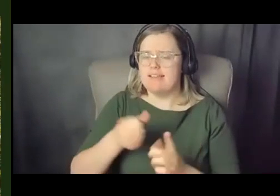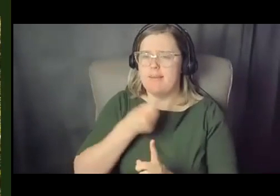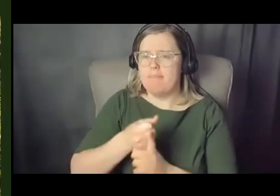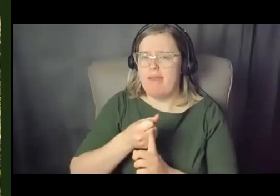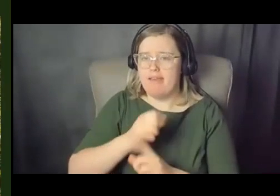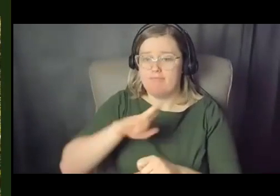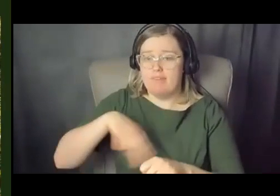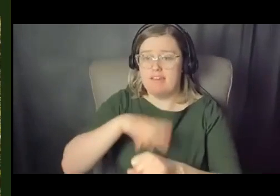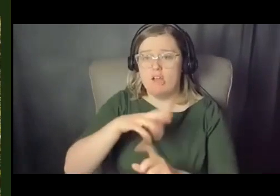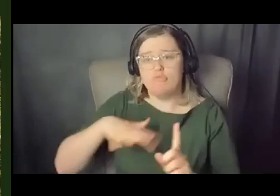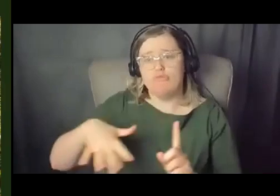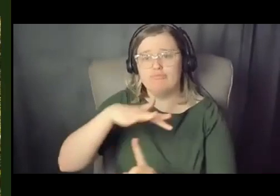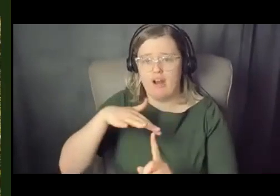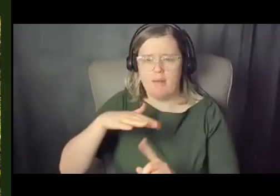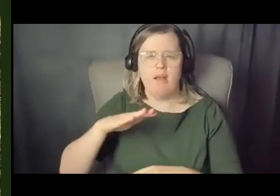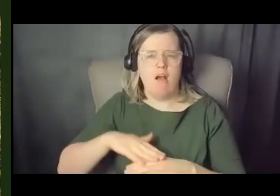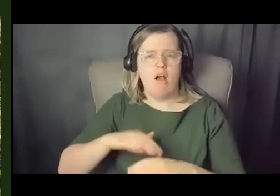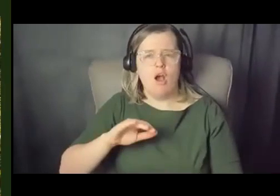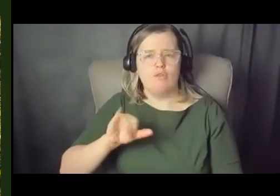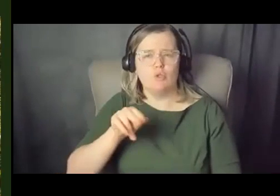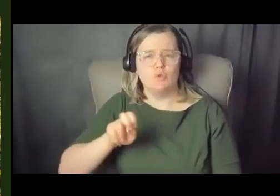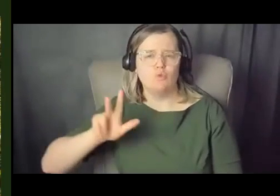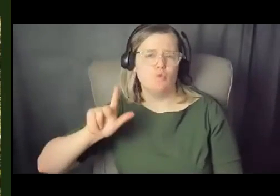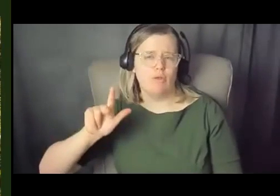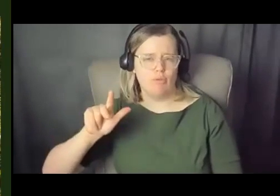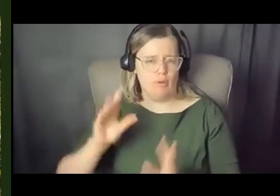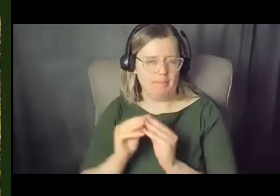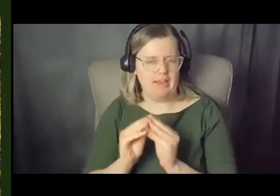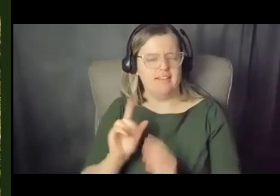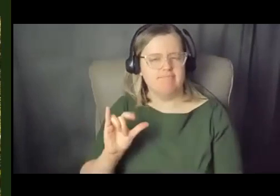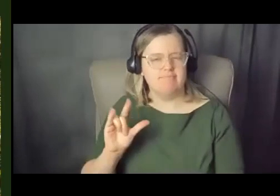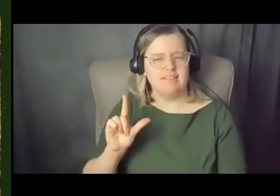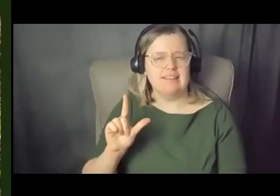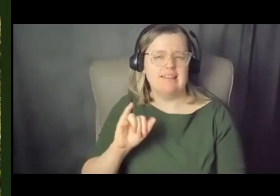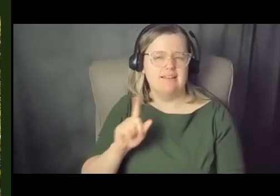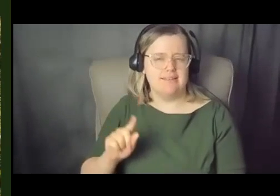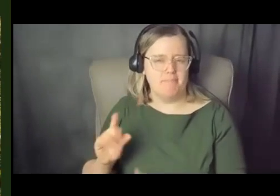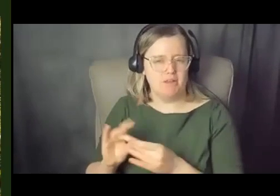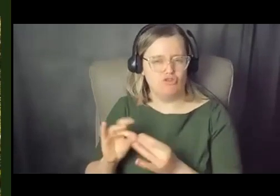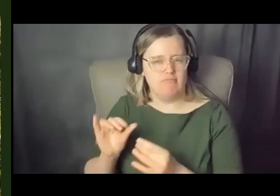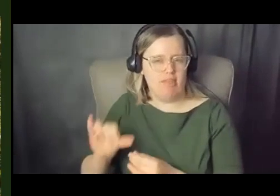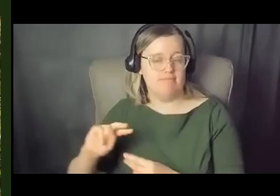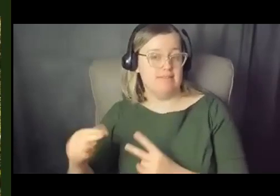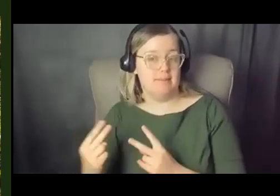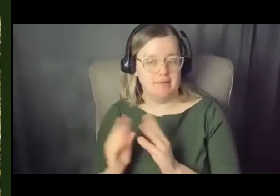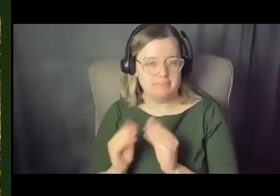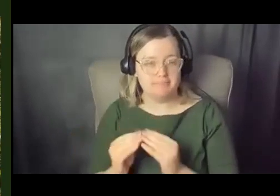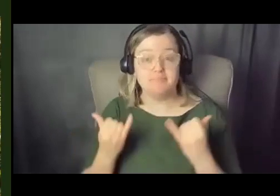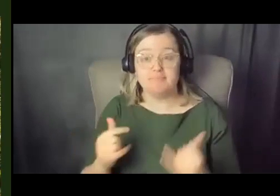our June 23 meeting as Liz has mentioned, and now we want to turn this over to Monica, who will talk about some of the